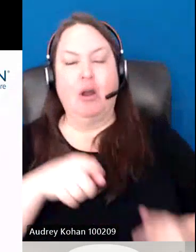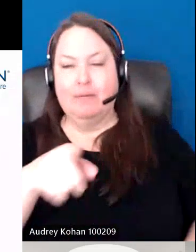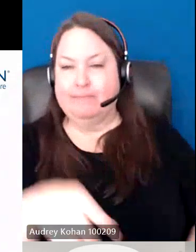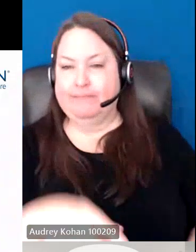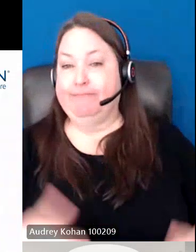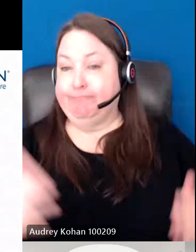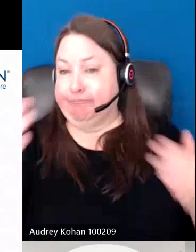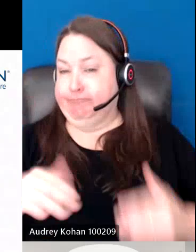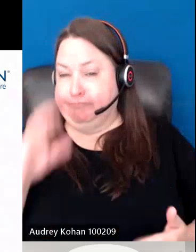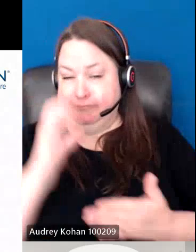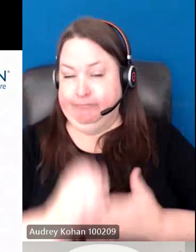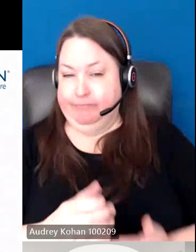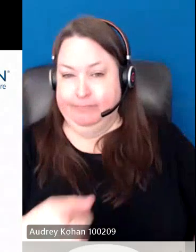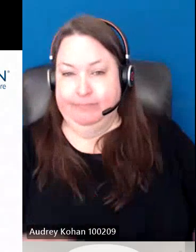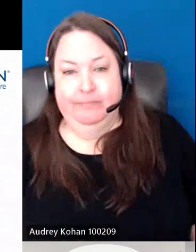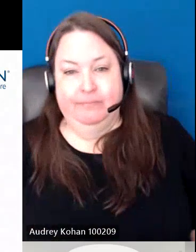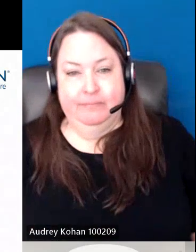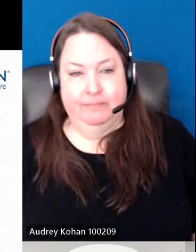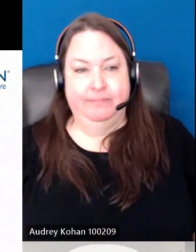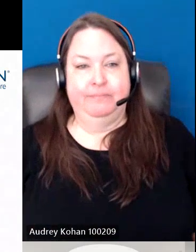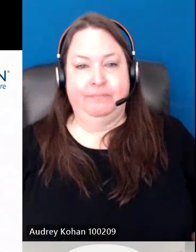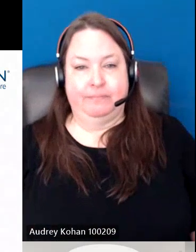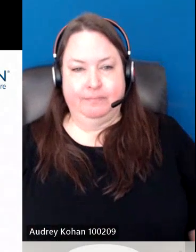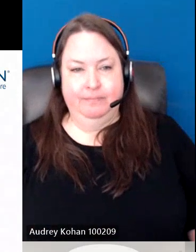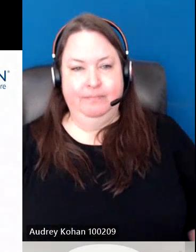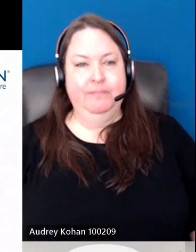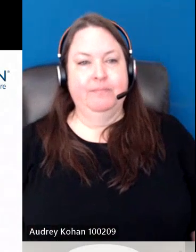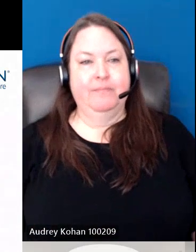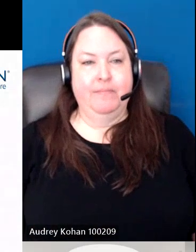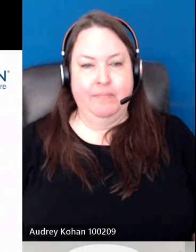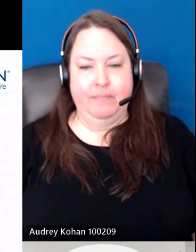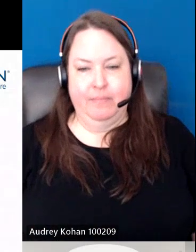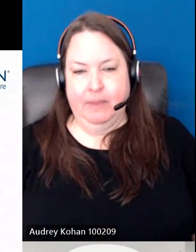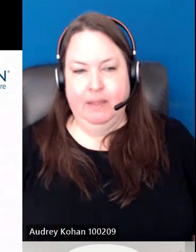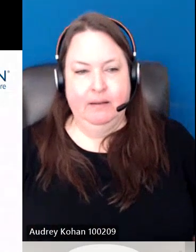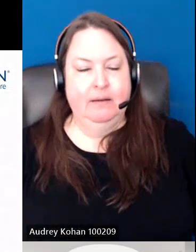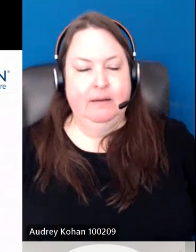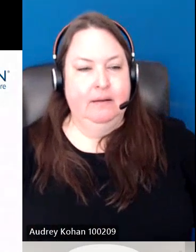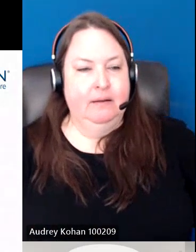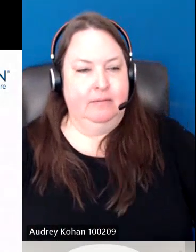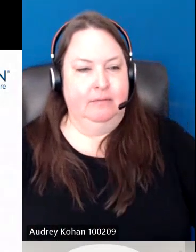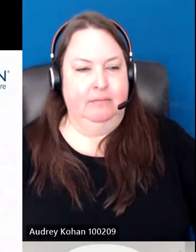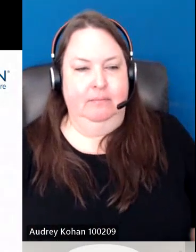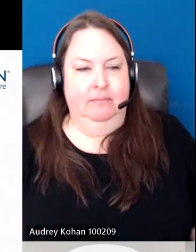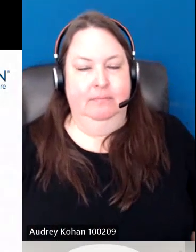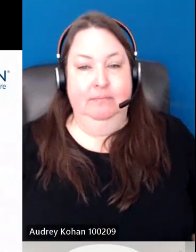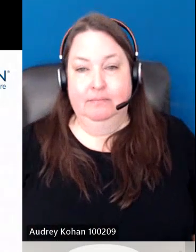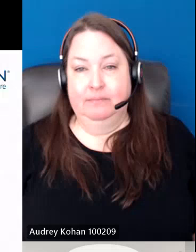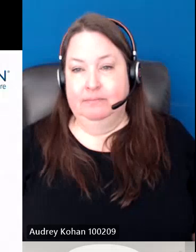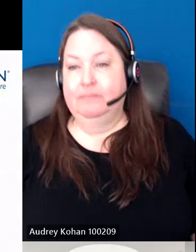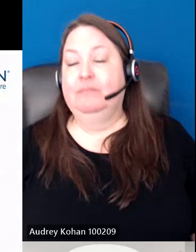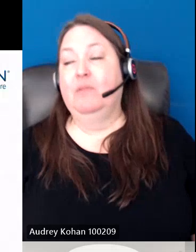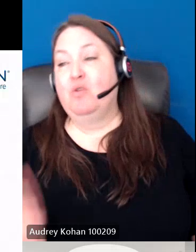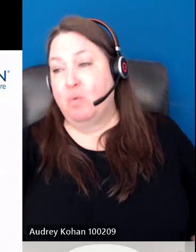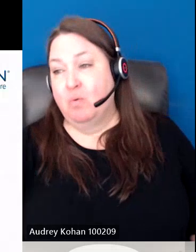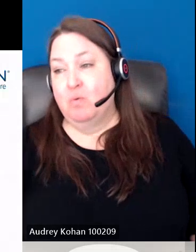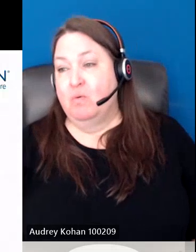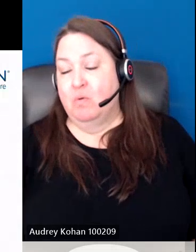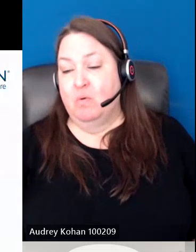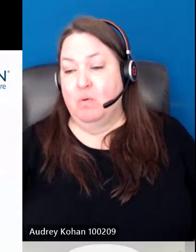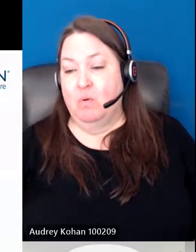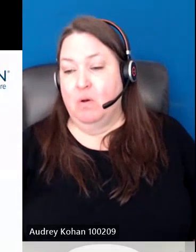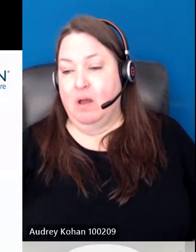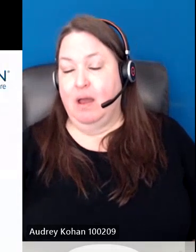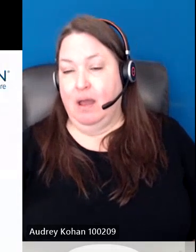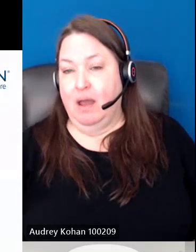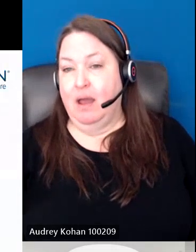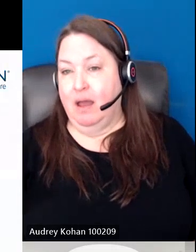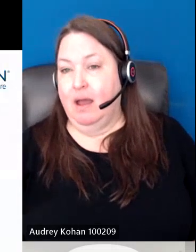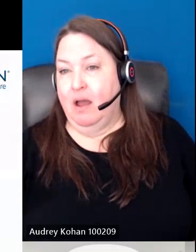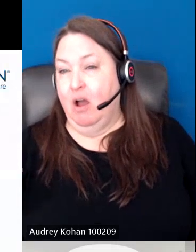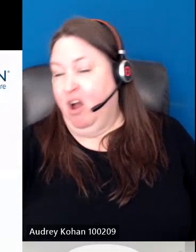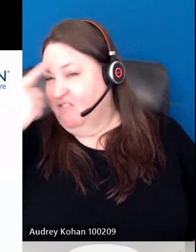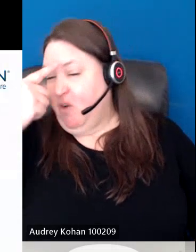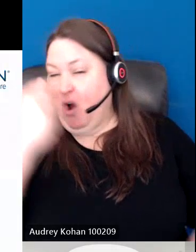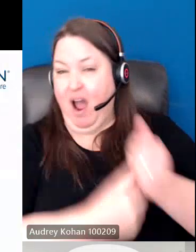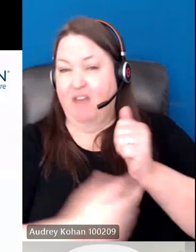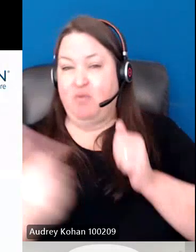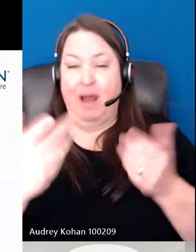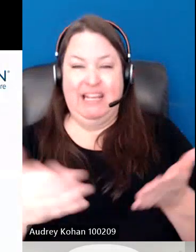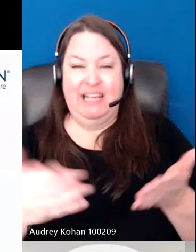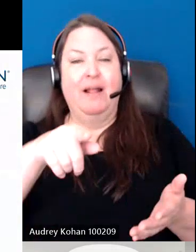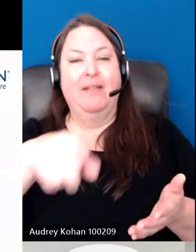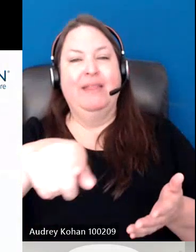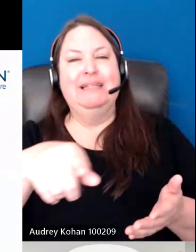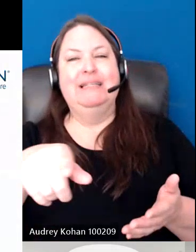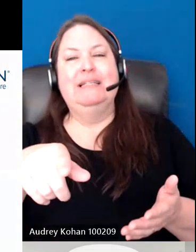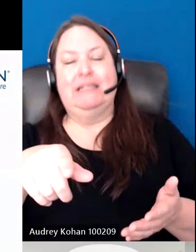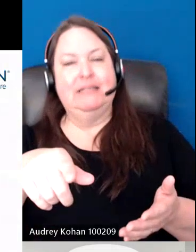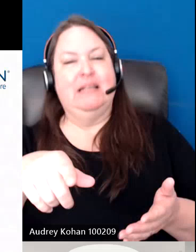please so I think um for everyone in this webinar this is uh likely very intuitive but